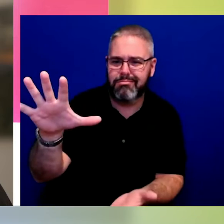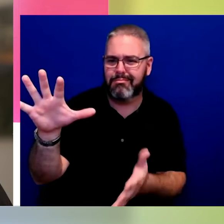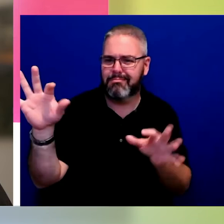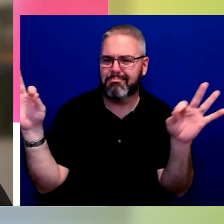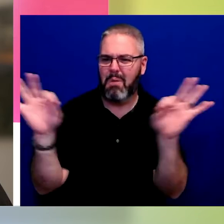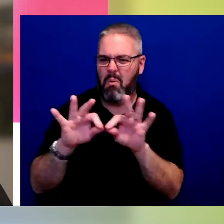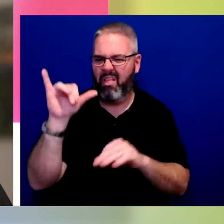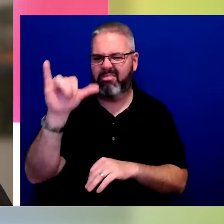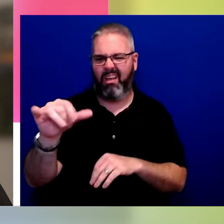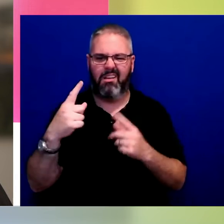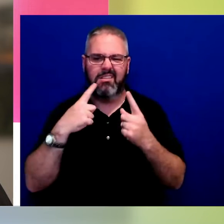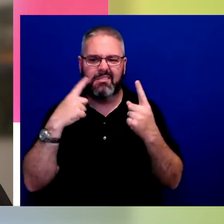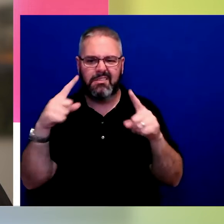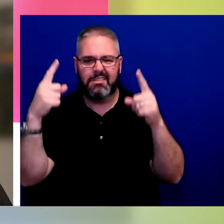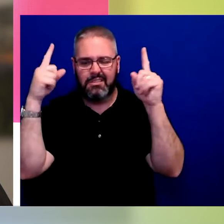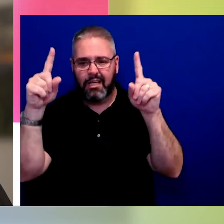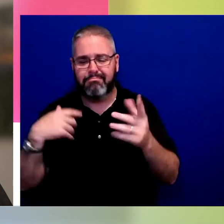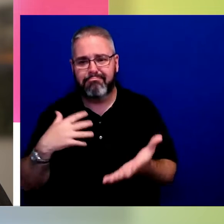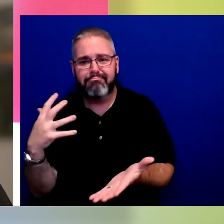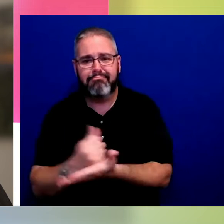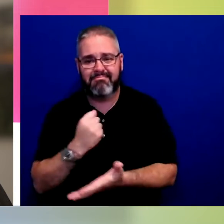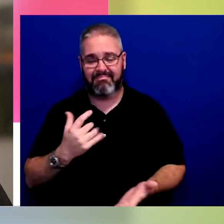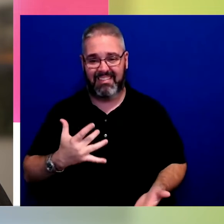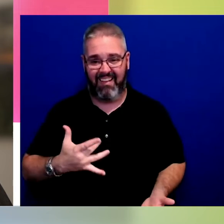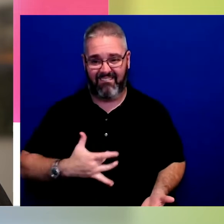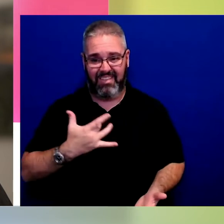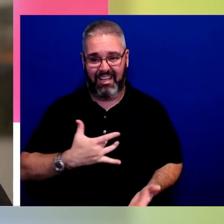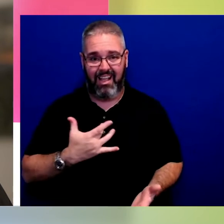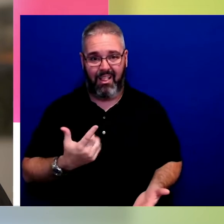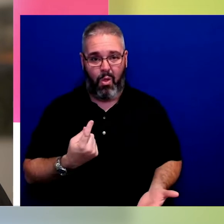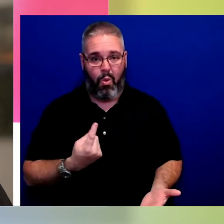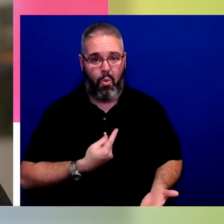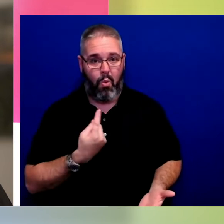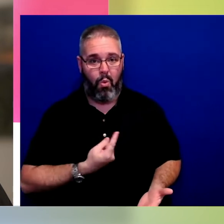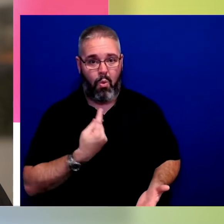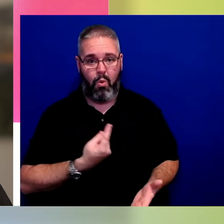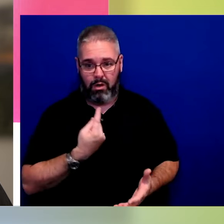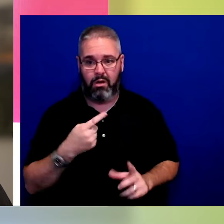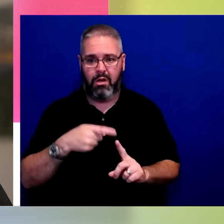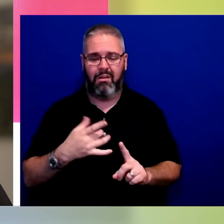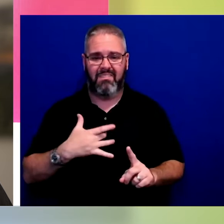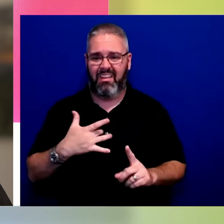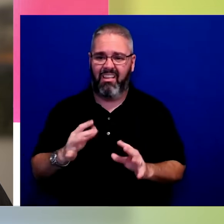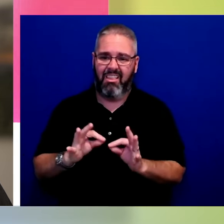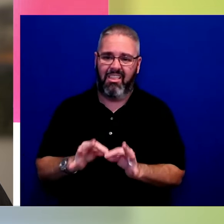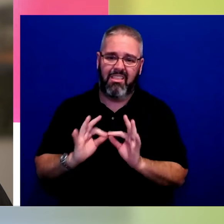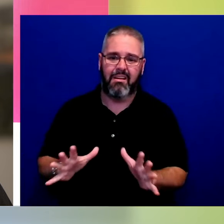I'm learning to embrace feelings like loneliness, inadequacy, and all the faces of fear.